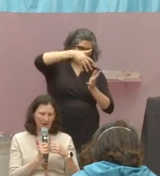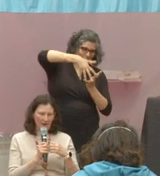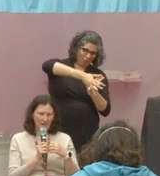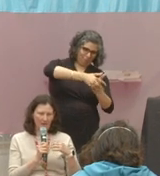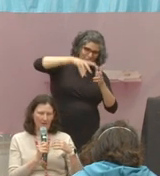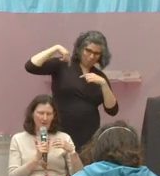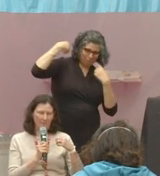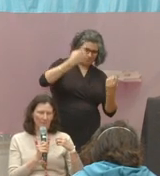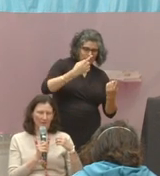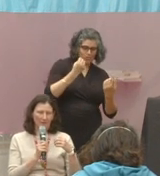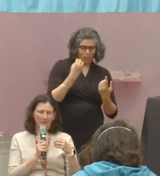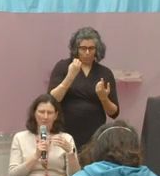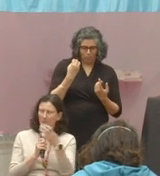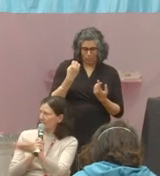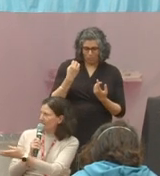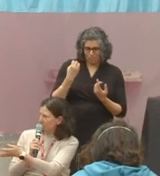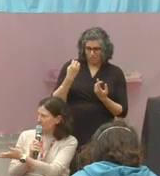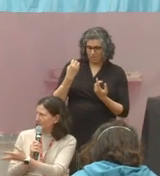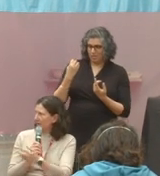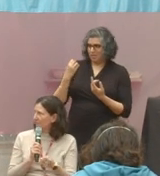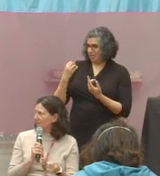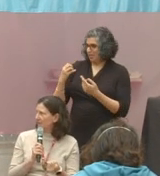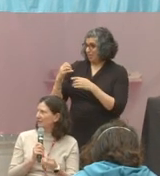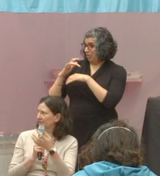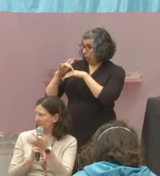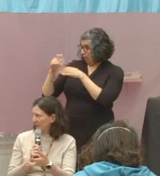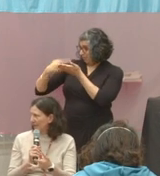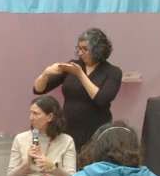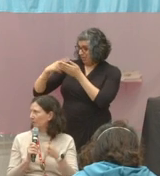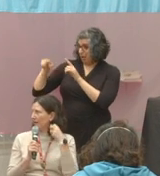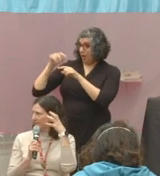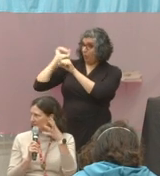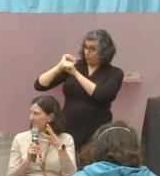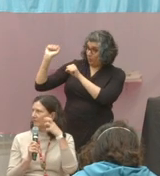I know, bringing up those early conversations of labor and just